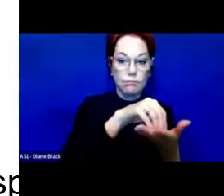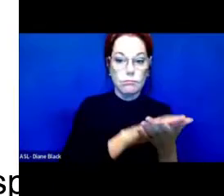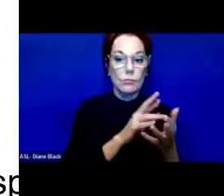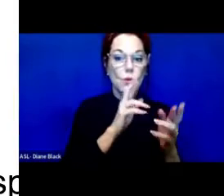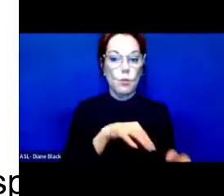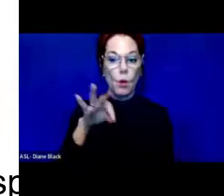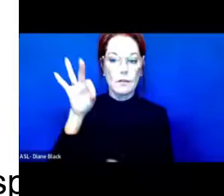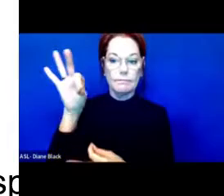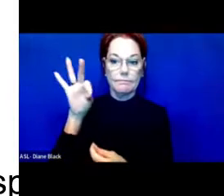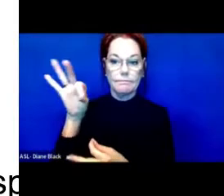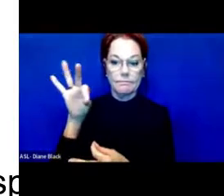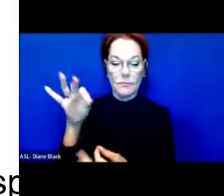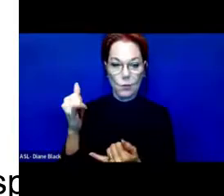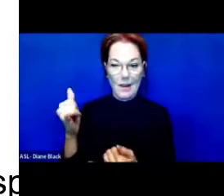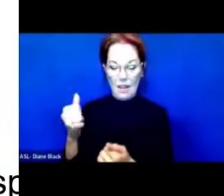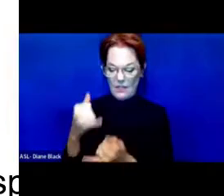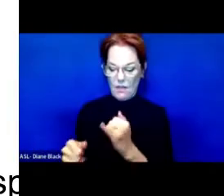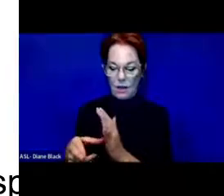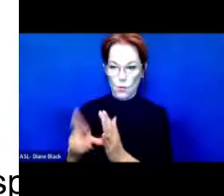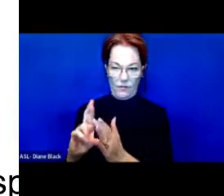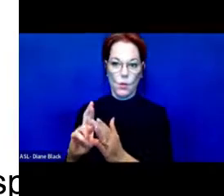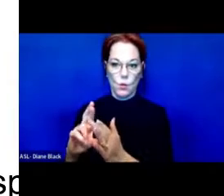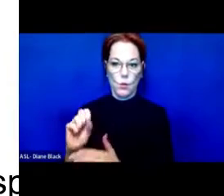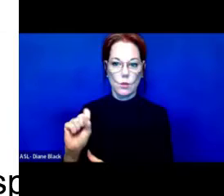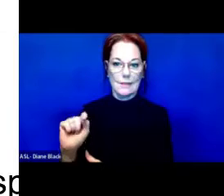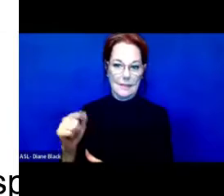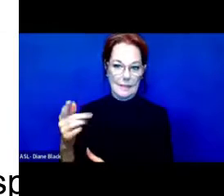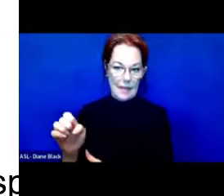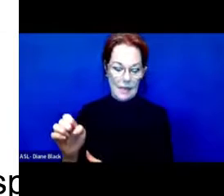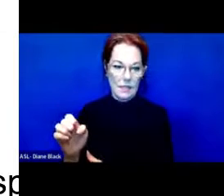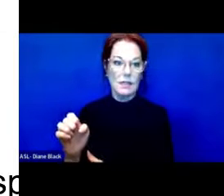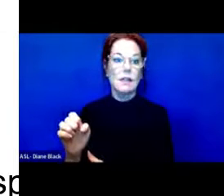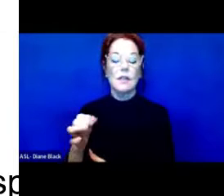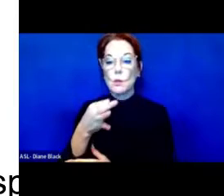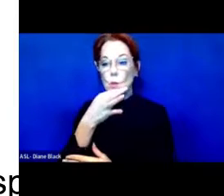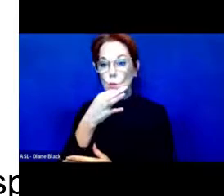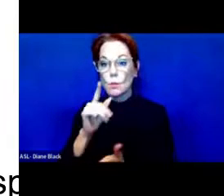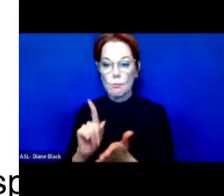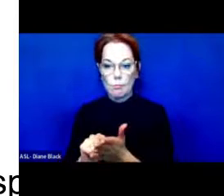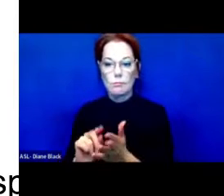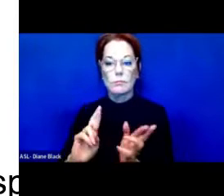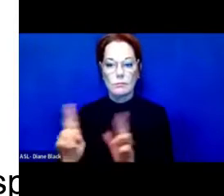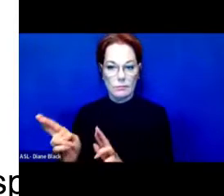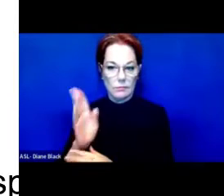really in the final review stages right now. We'll be ready for publication The next few month's. So all of that